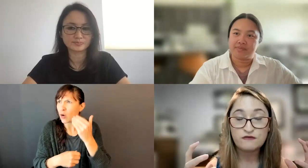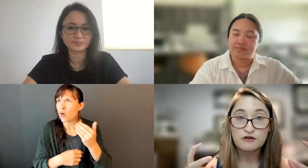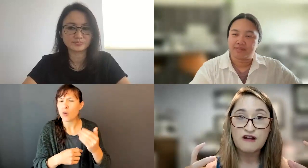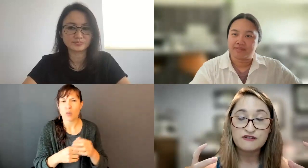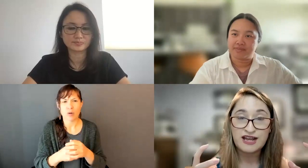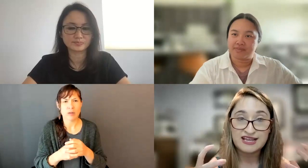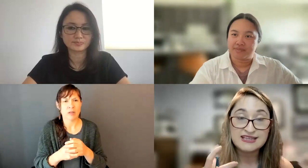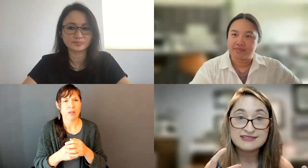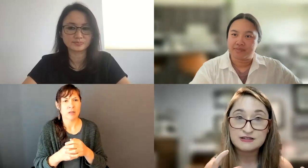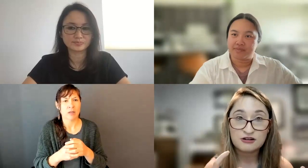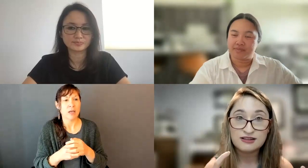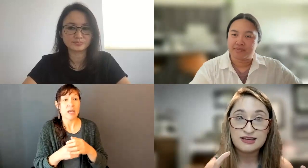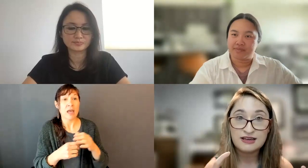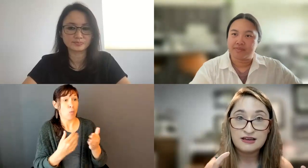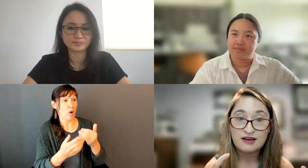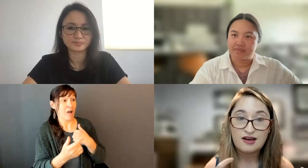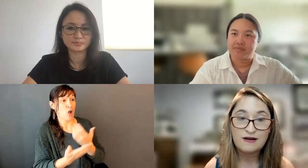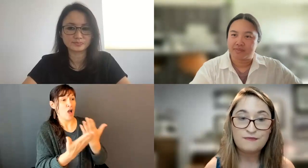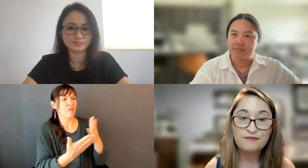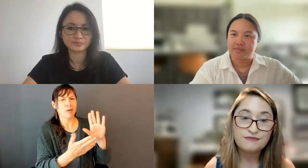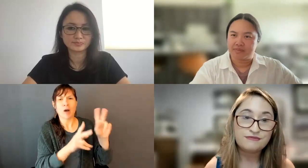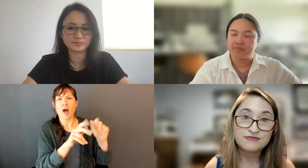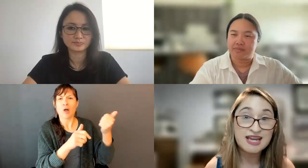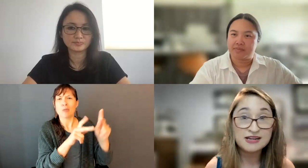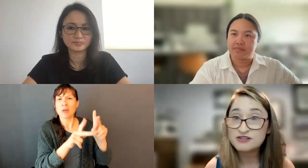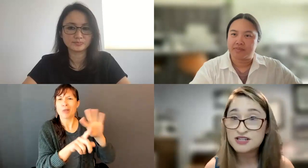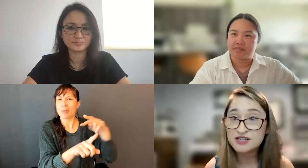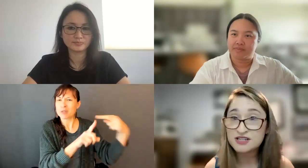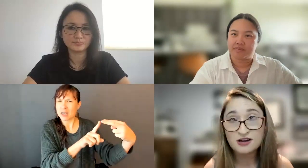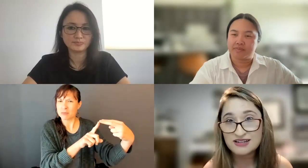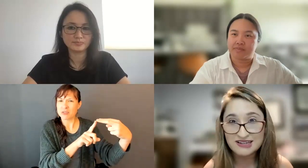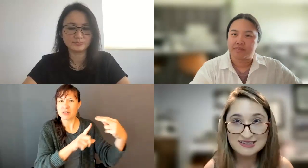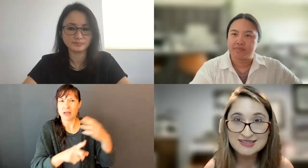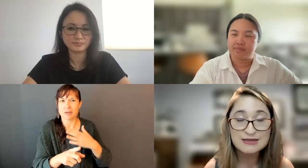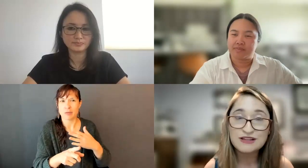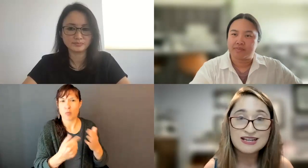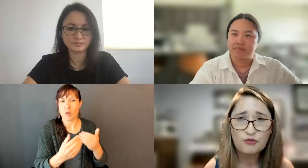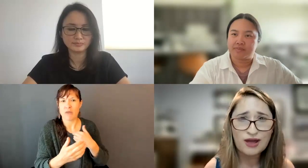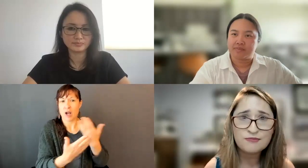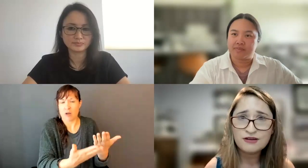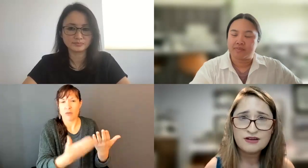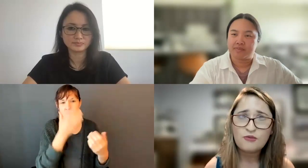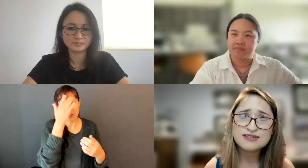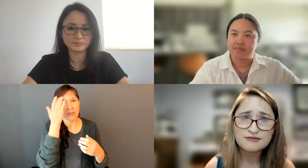of what you're offering is currently. 10 years ago, accessibility and web